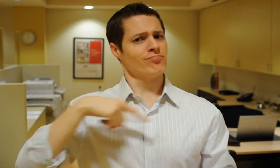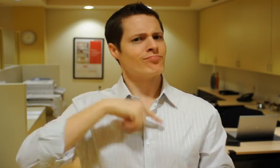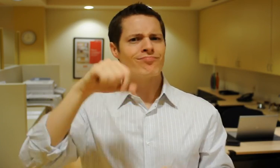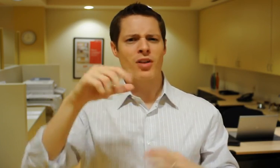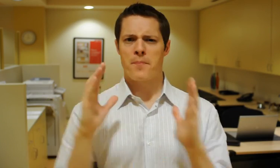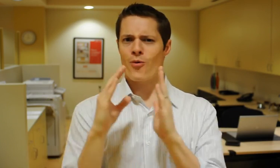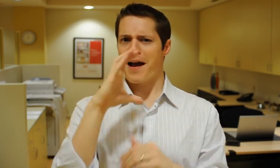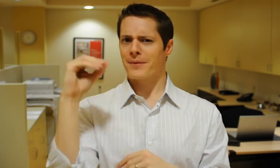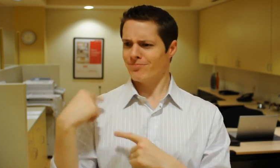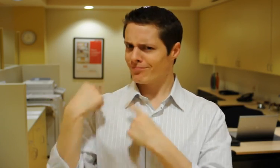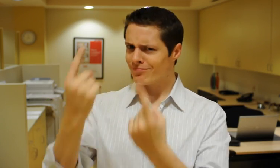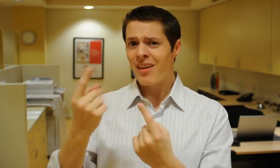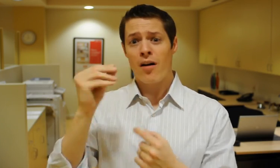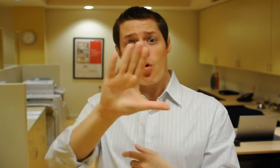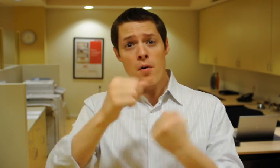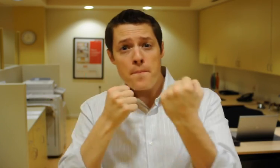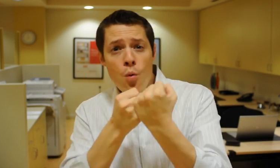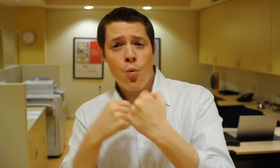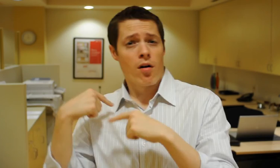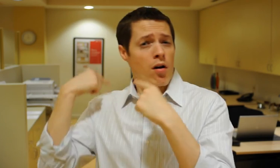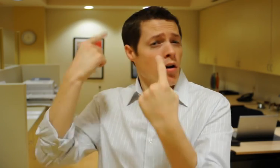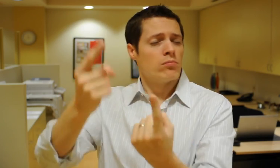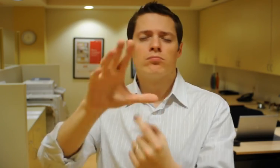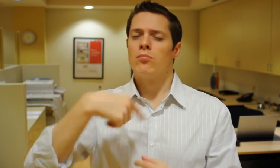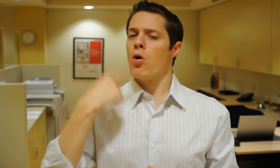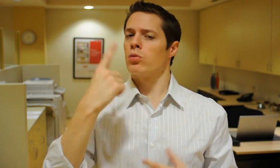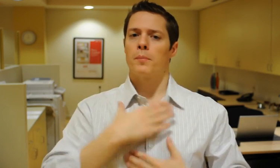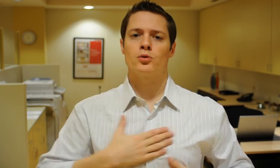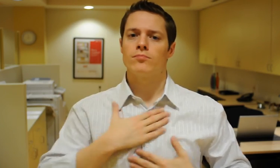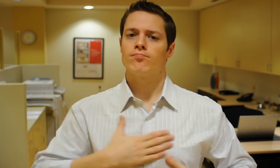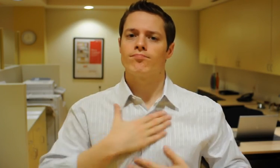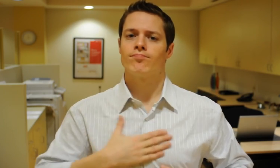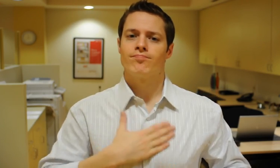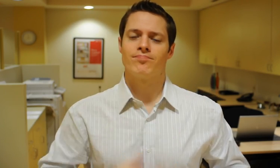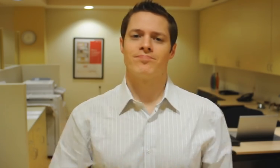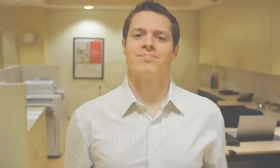We're a small company And we sincerely appreciate your support.